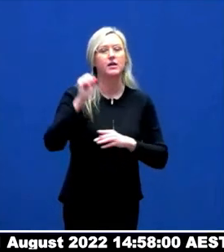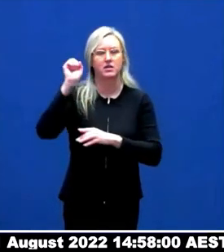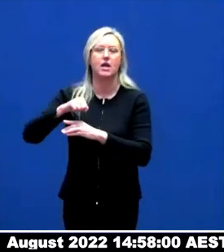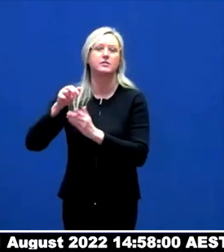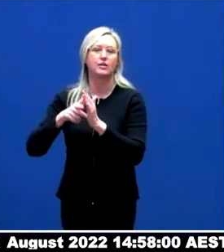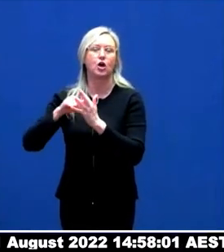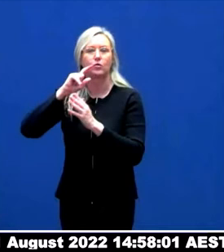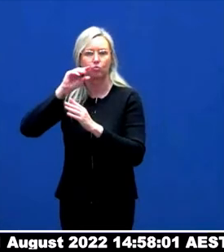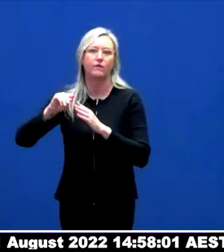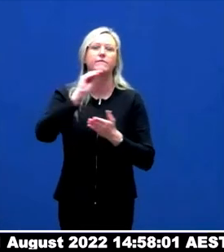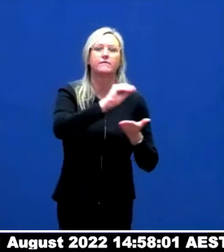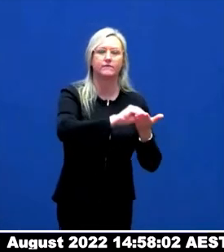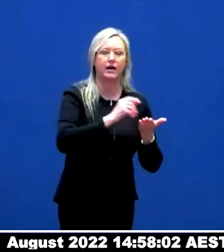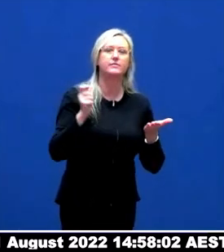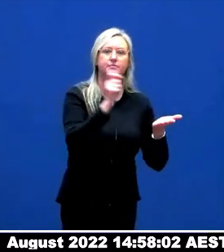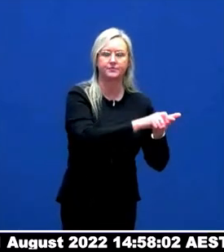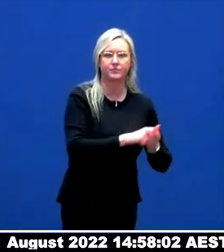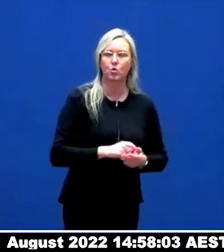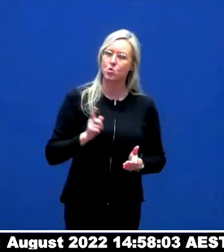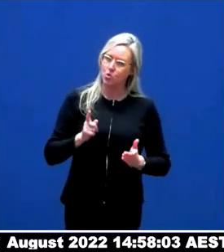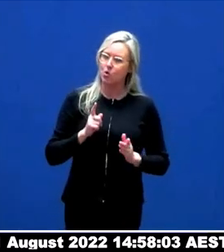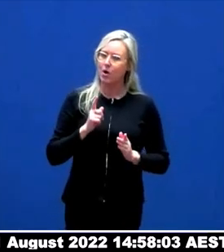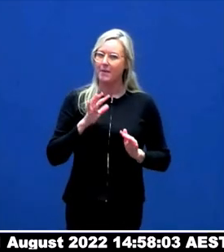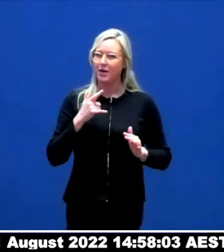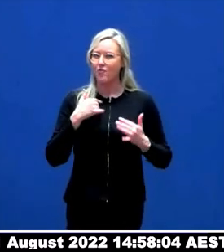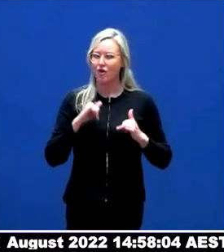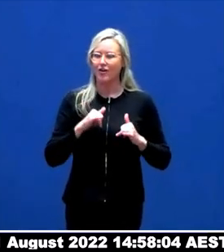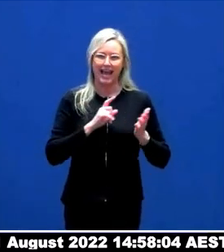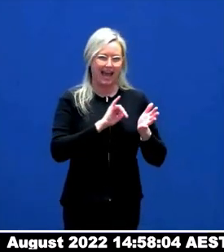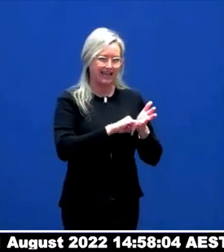fund that. MS DOWSETT: Perhaps I wasn't clear. Just forget about the SRS for a moment.